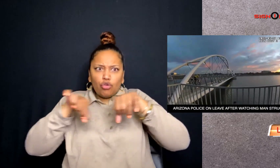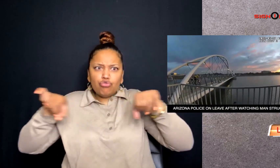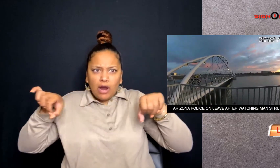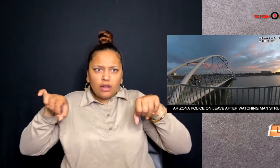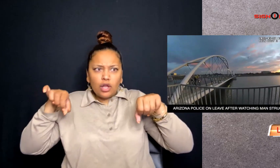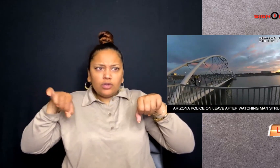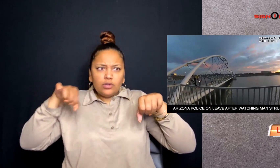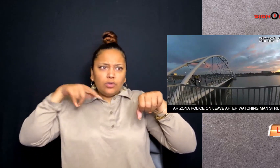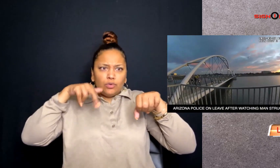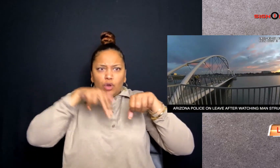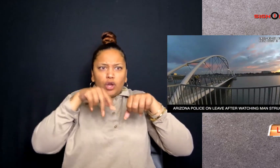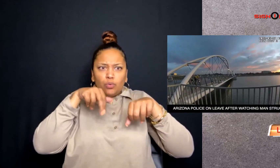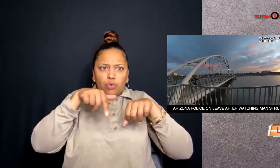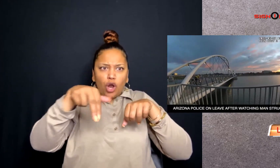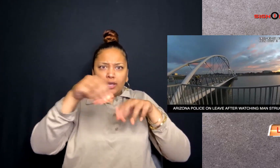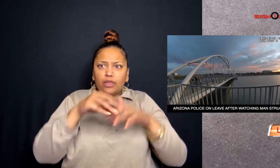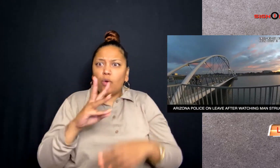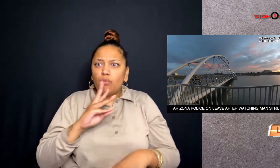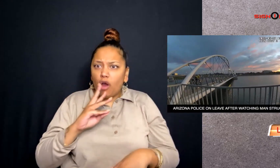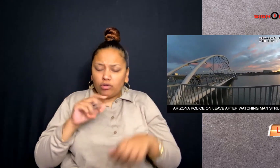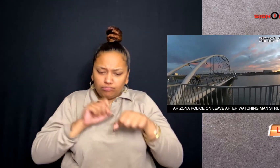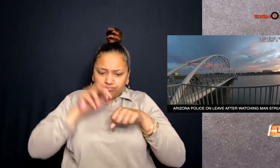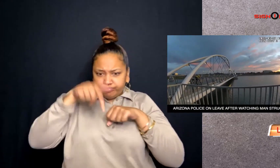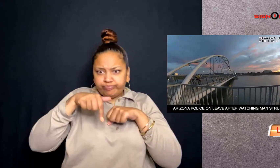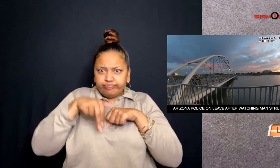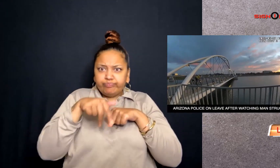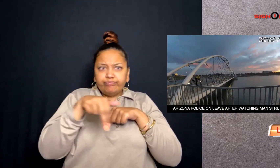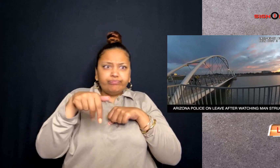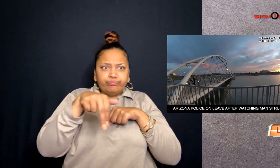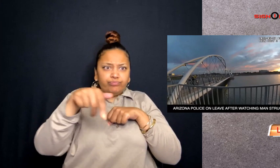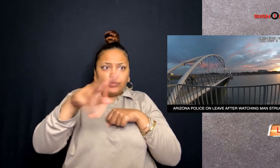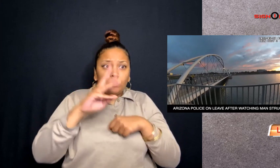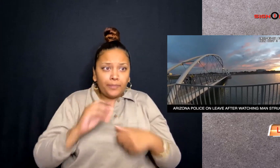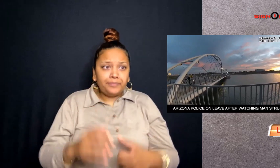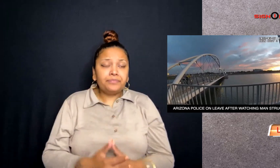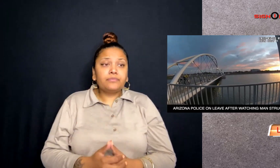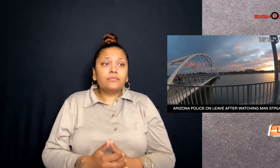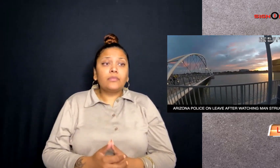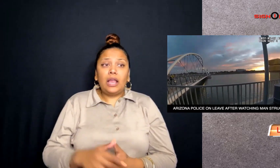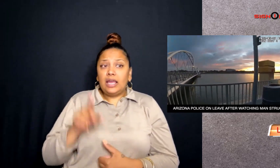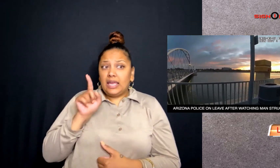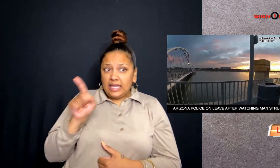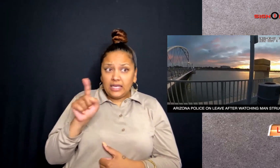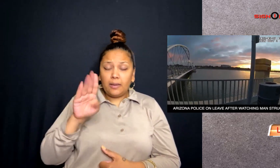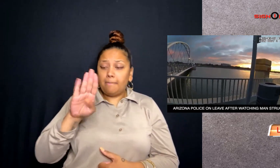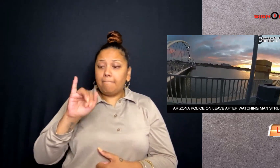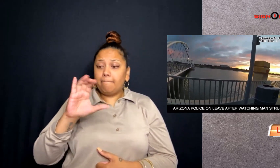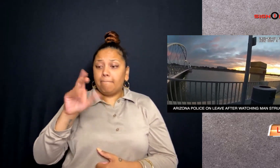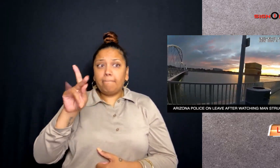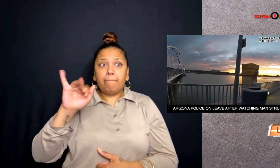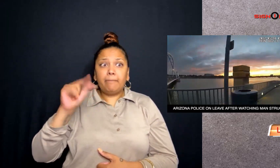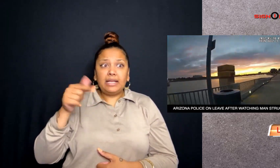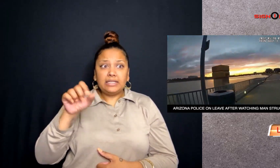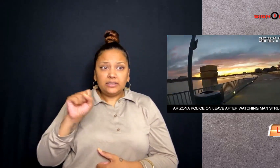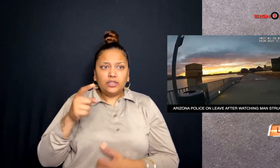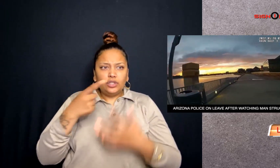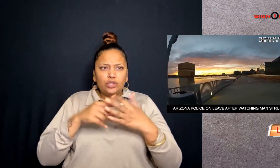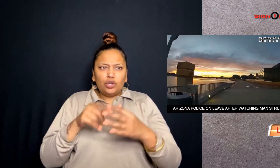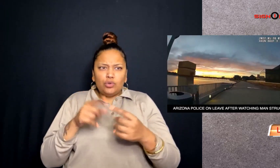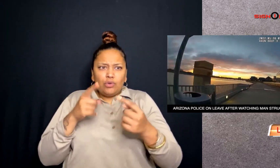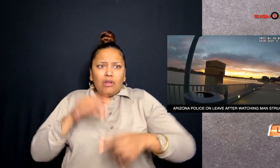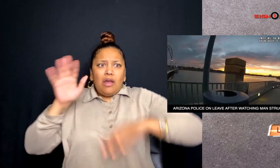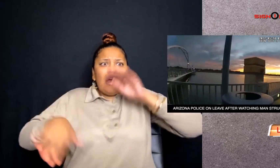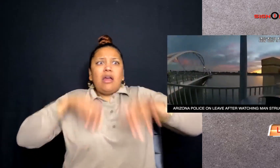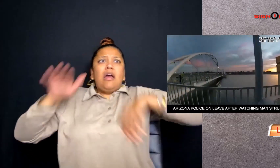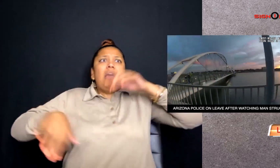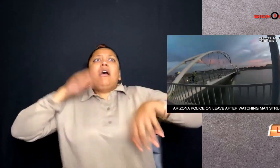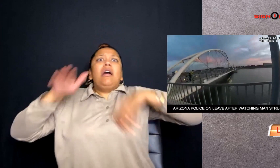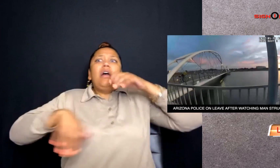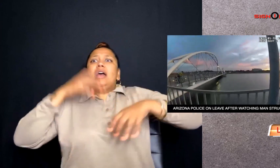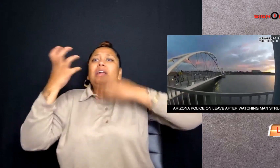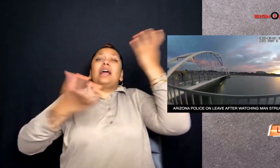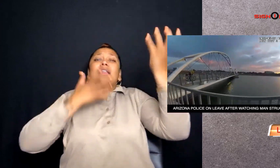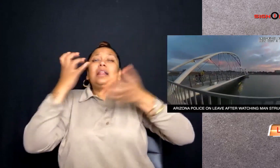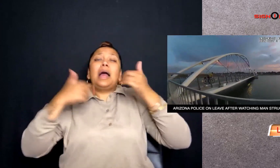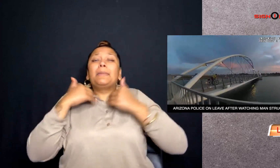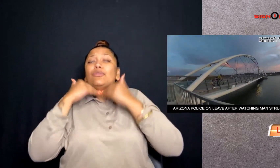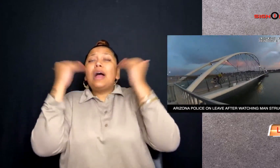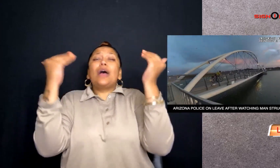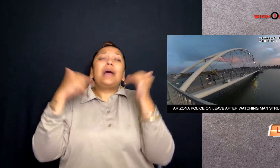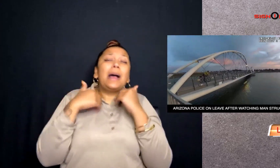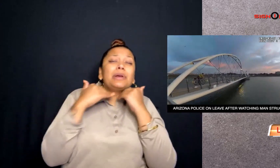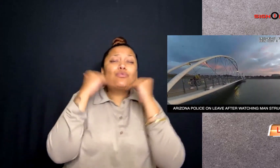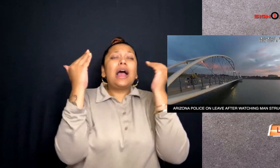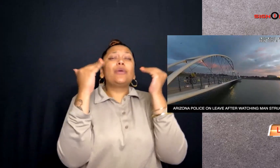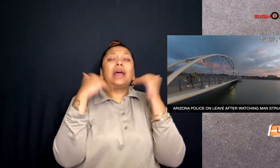over a railing and walks into the water Bickings started to struggle and yelled I'm going to